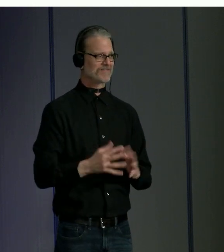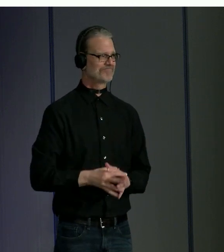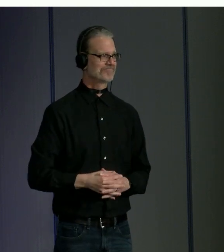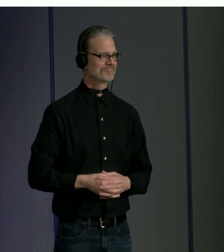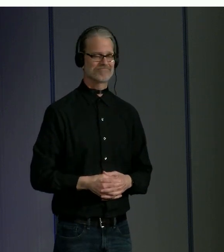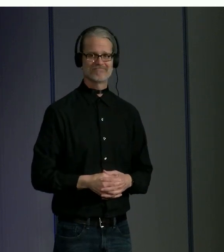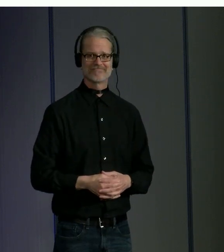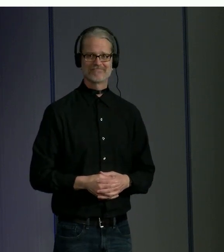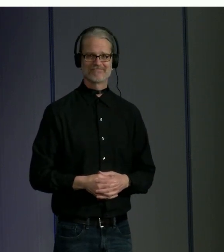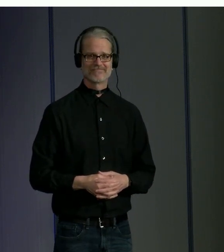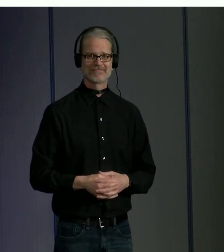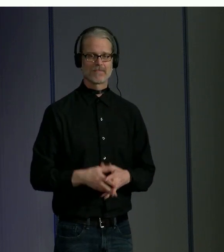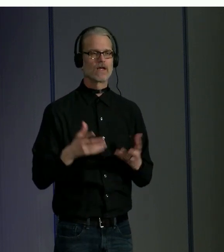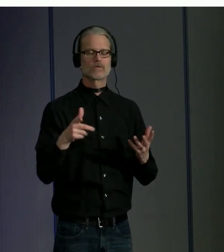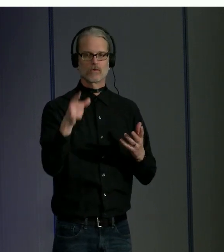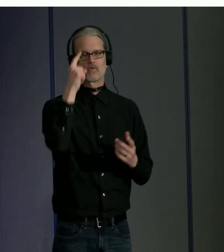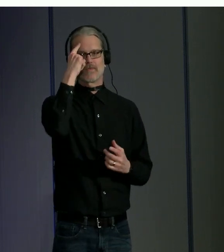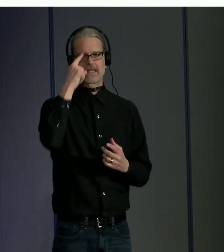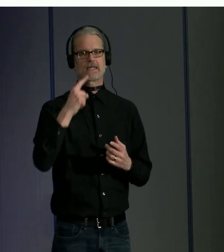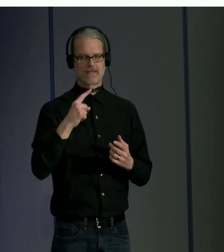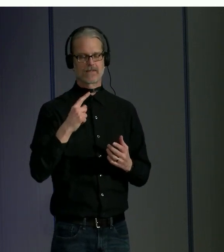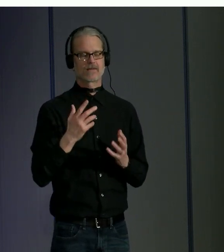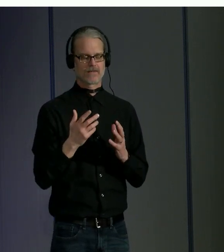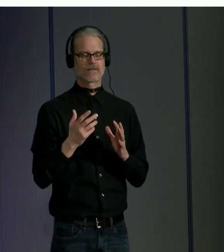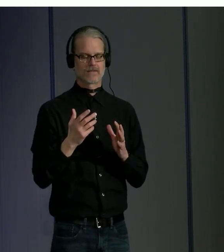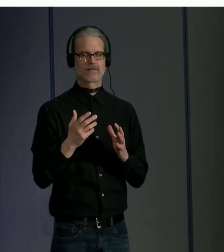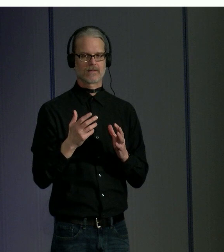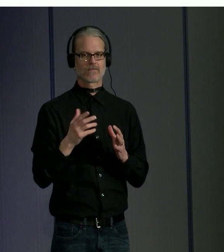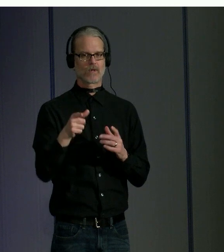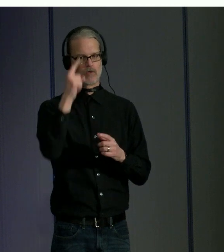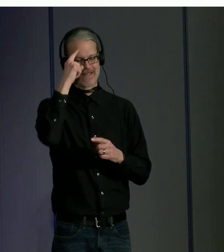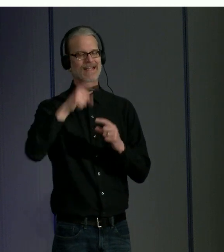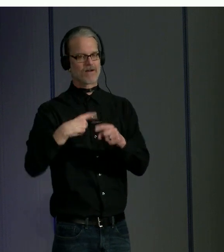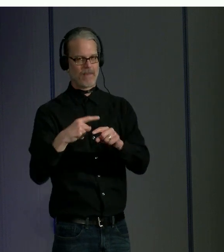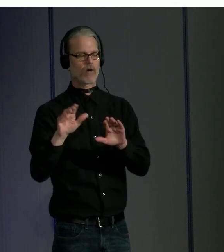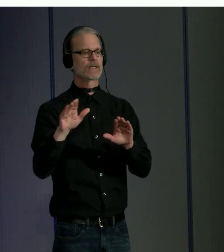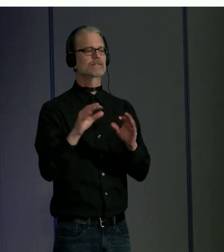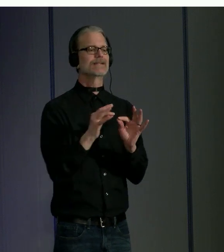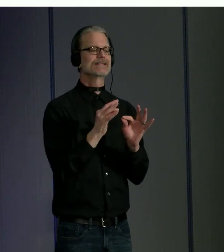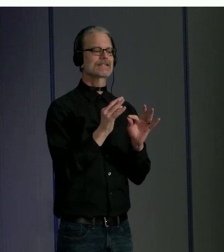And so what you really are thinking of is simplicity and complexity.